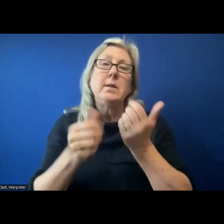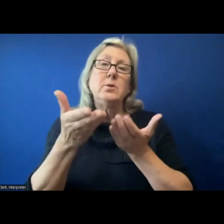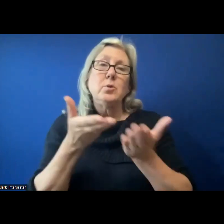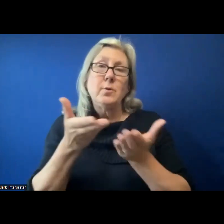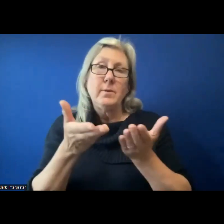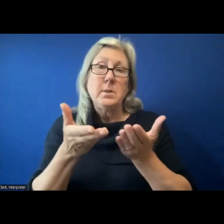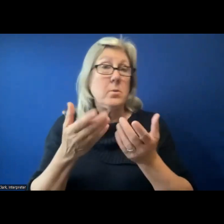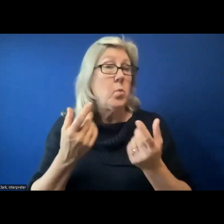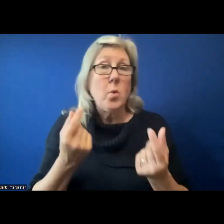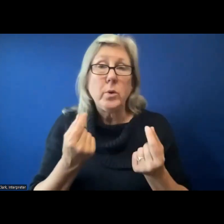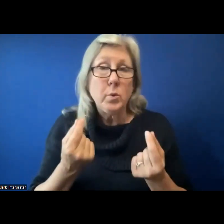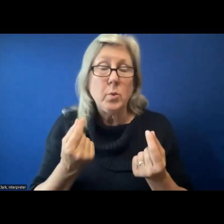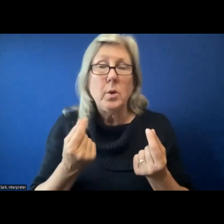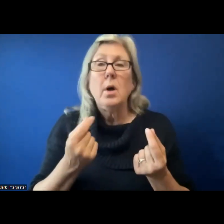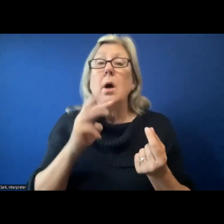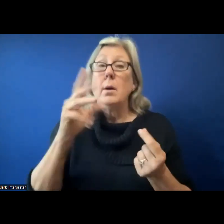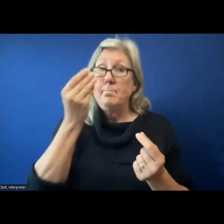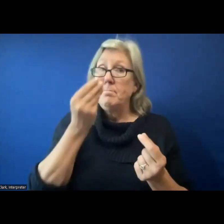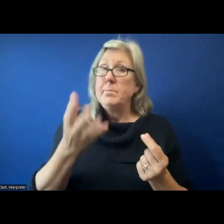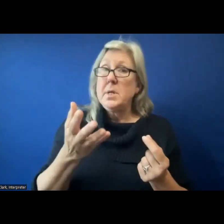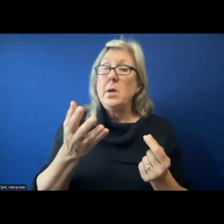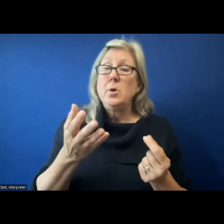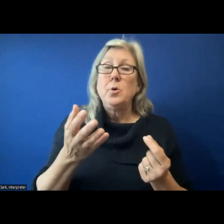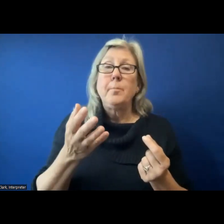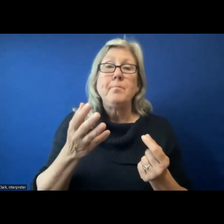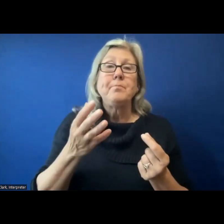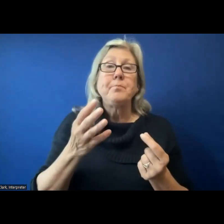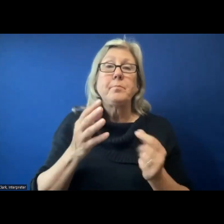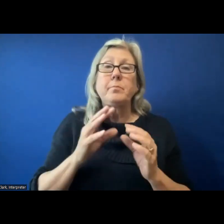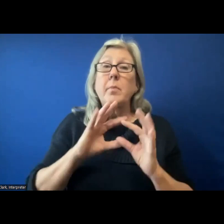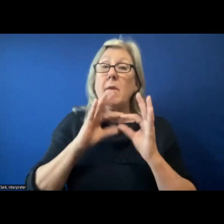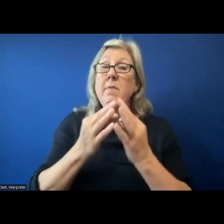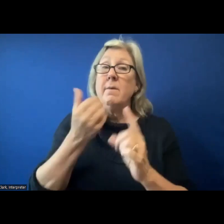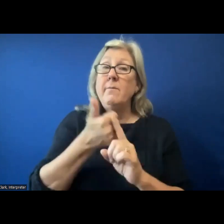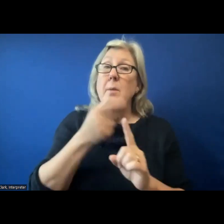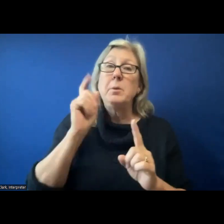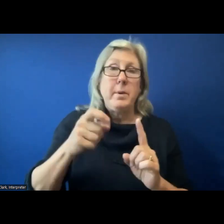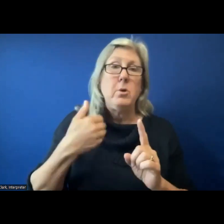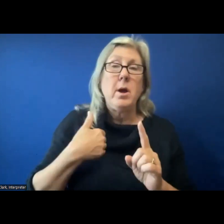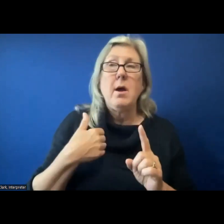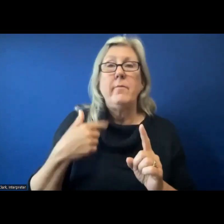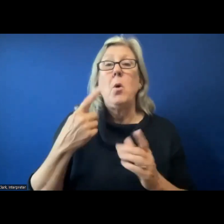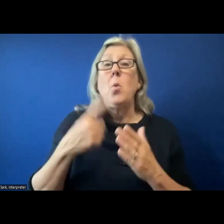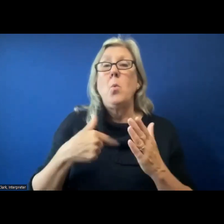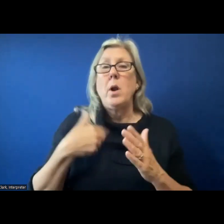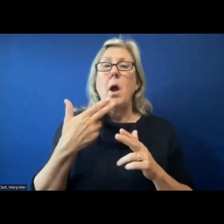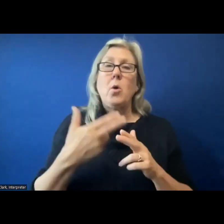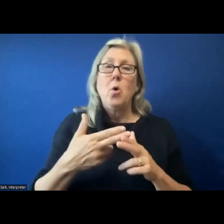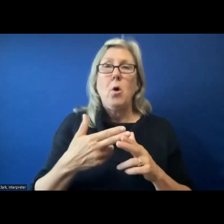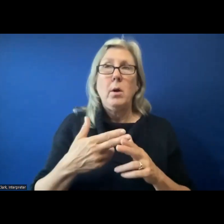What do we do? Well, I'll tell you, the family better have what I call the talk. And the